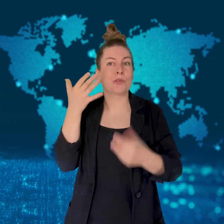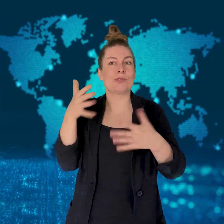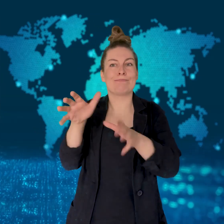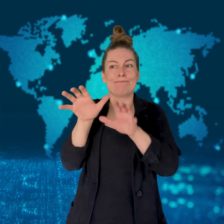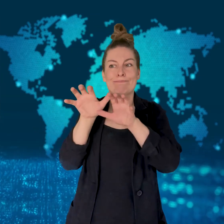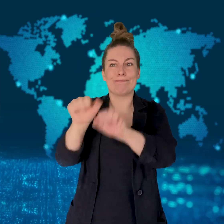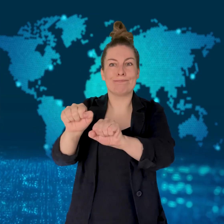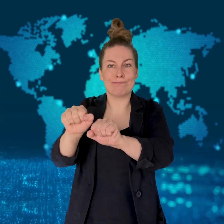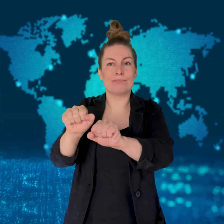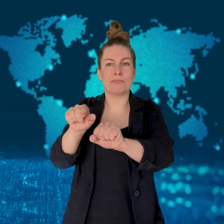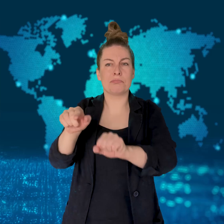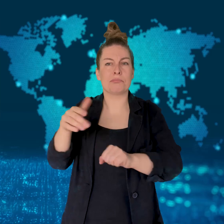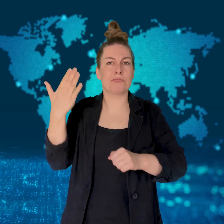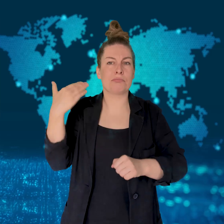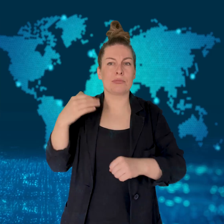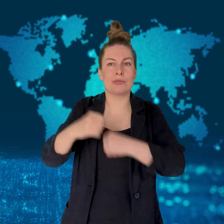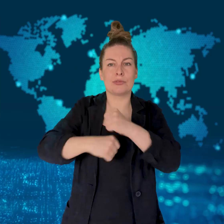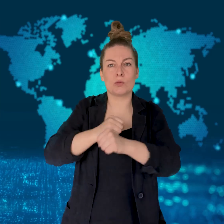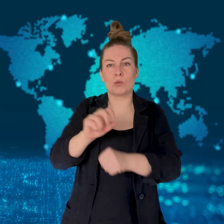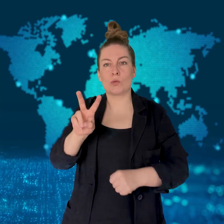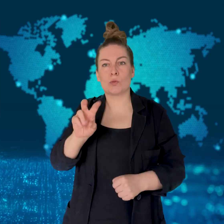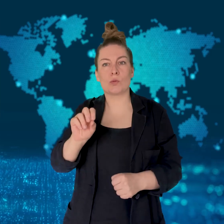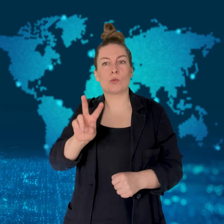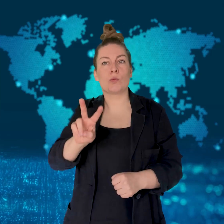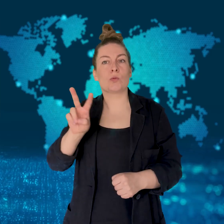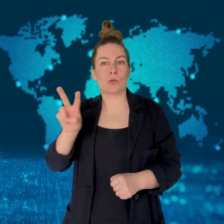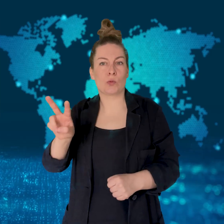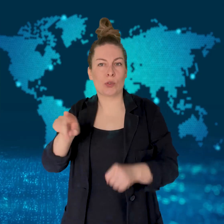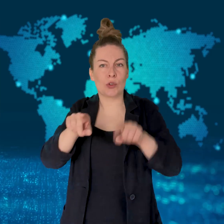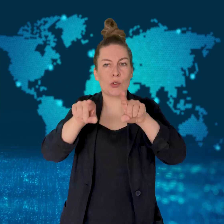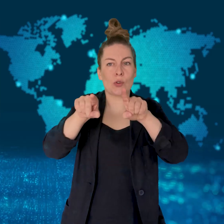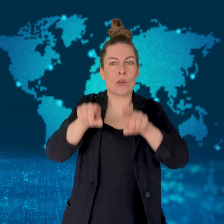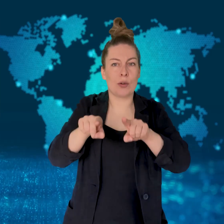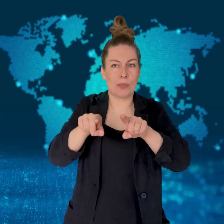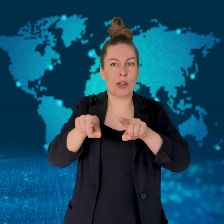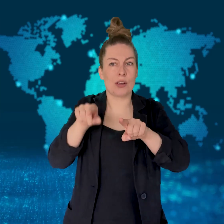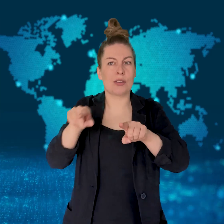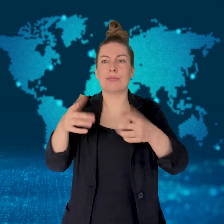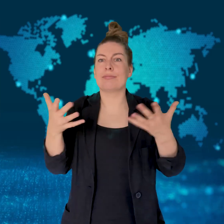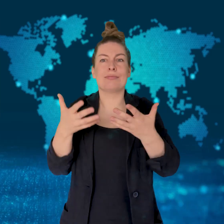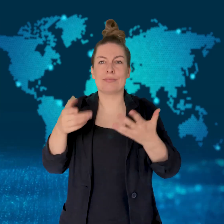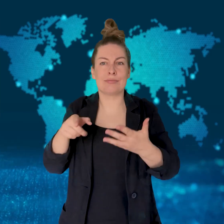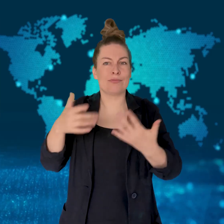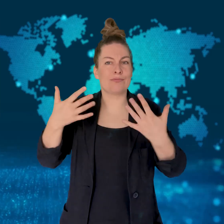These are considered "terrorist" offenses.